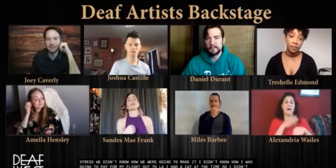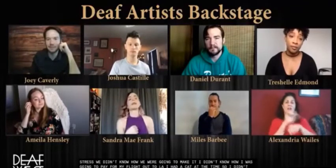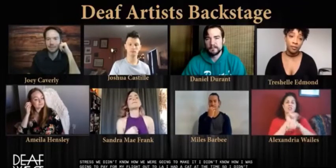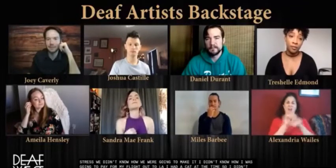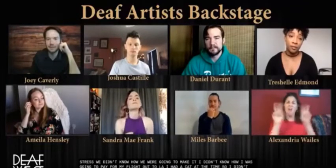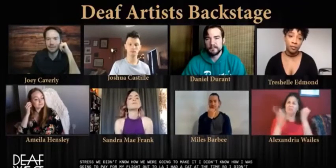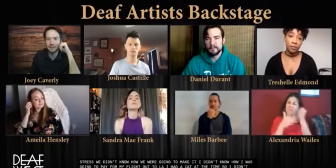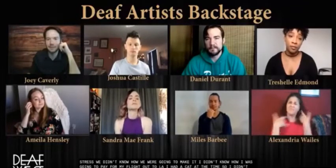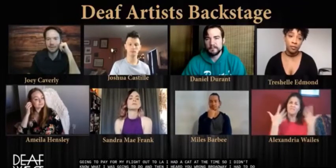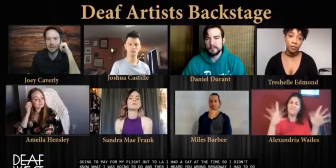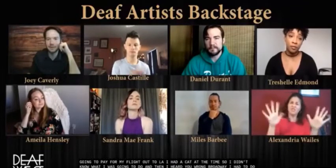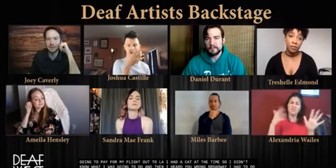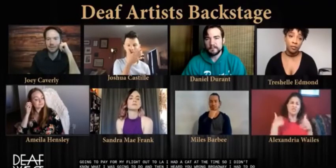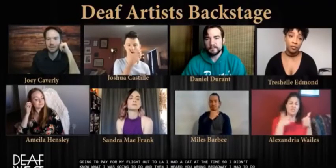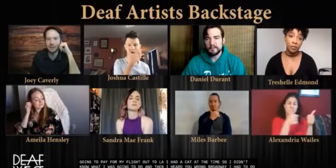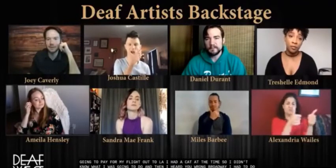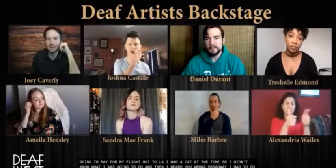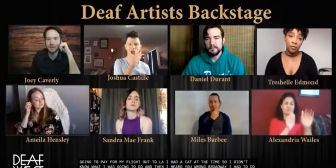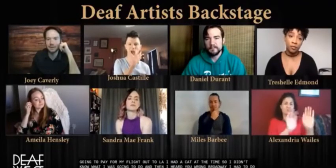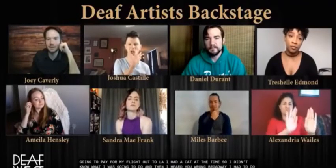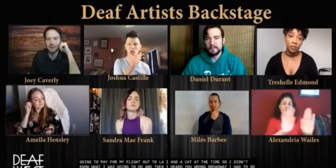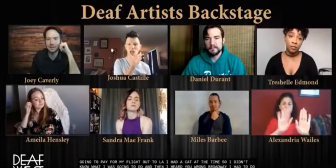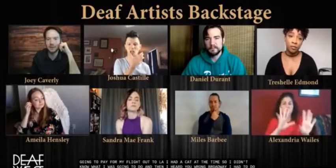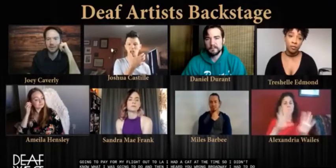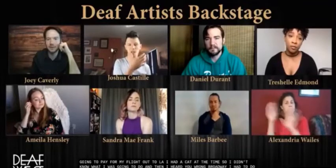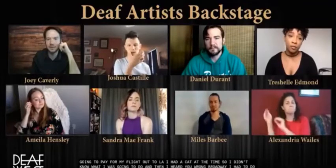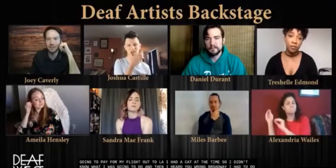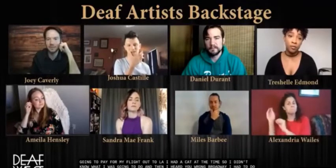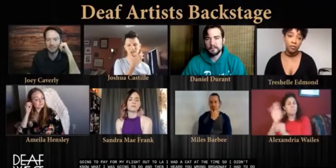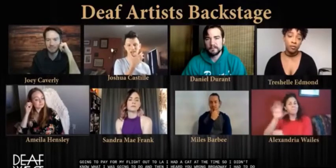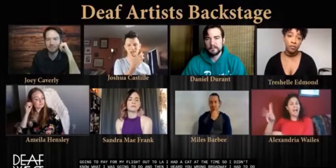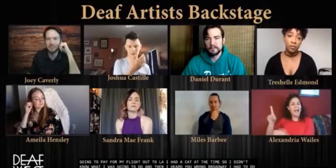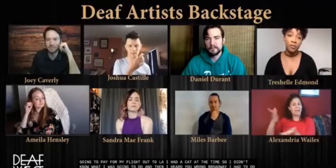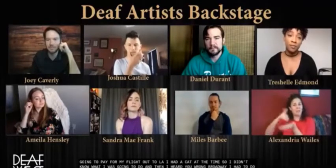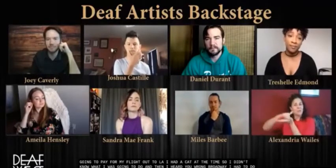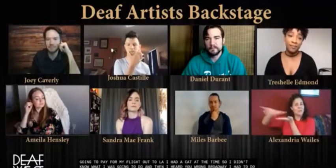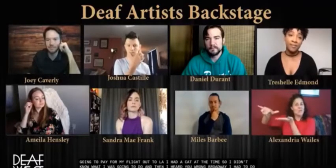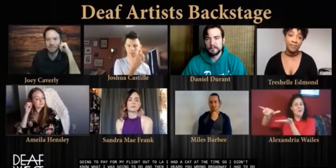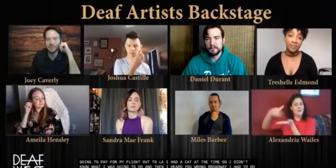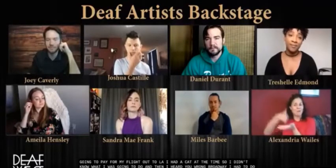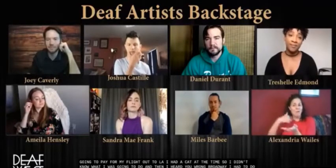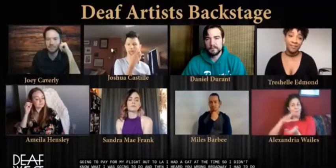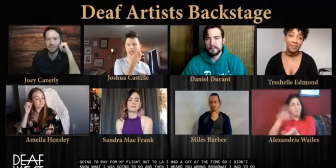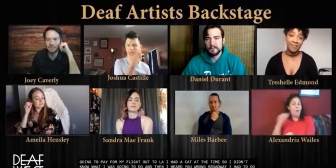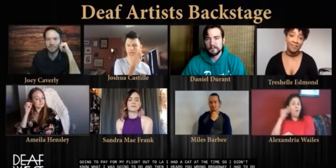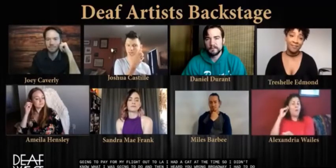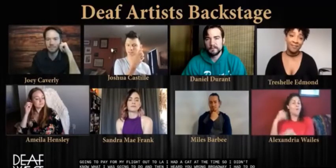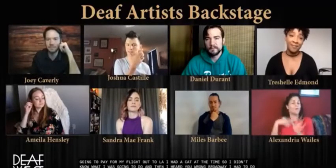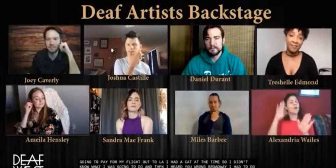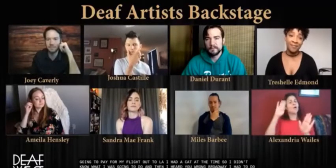At the Wallis (Annenberg) Theater the show opened, and we were able to almost immediately--